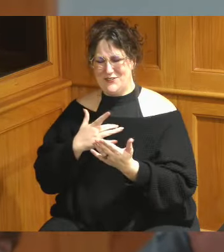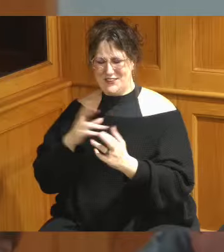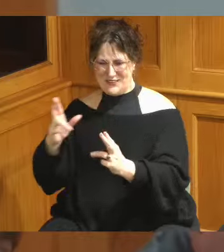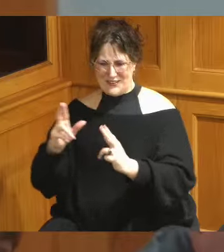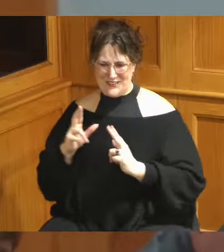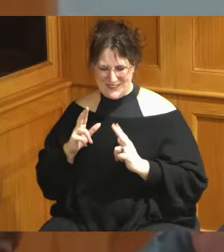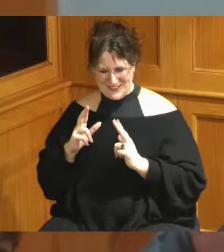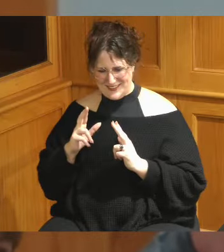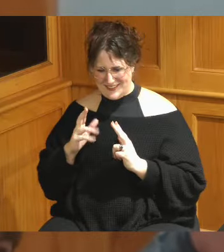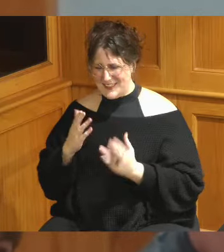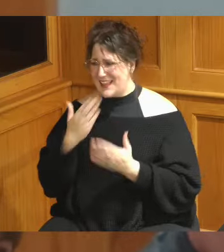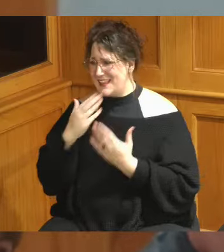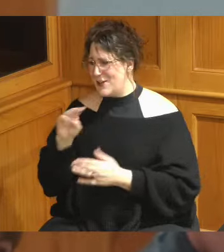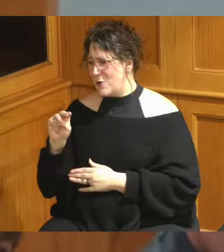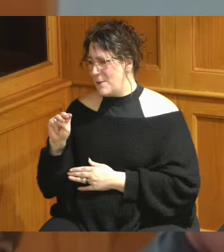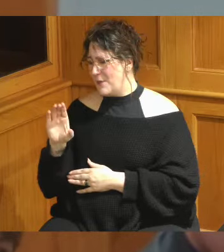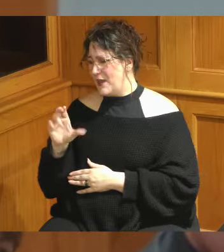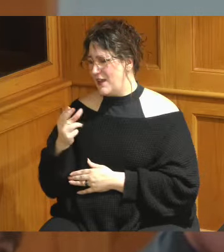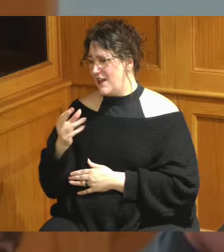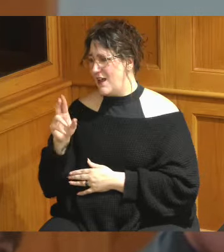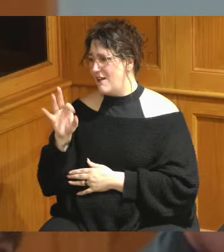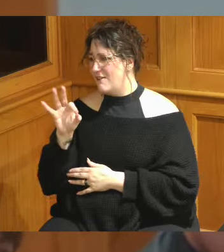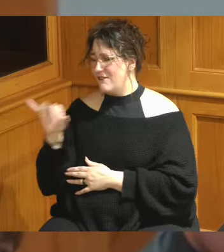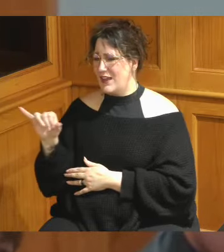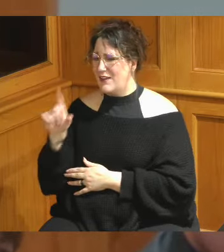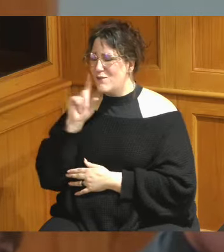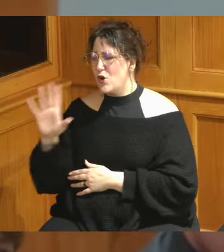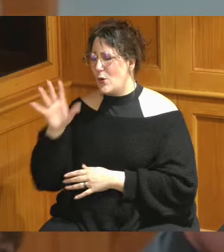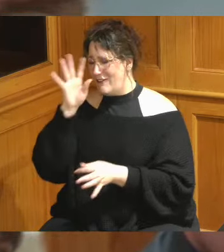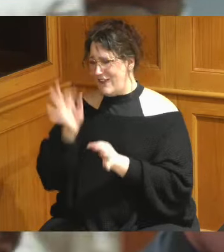Thanks, Sheriff McGuffy for having the faith, the confidence in me to put me in my position.